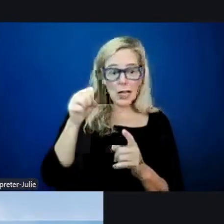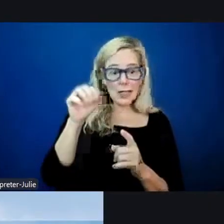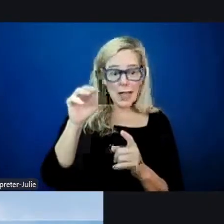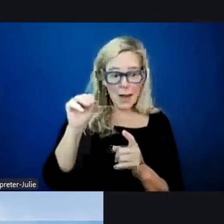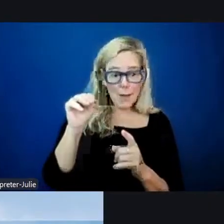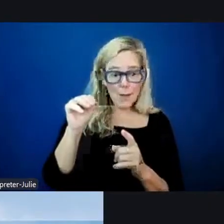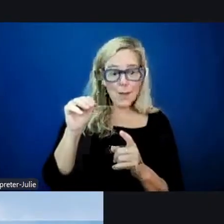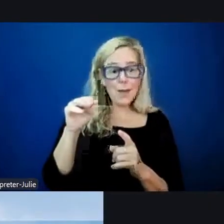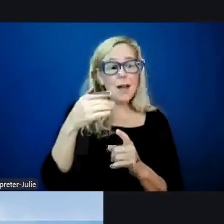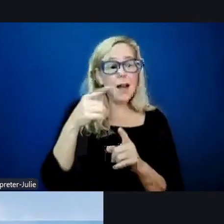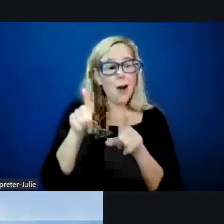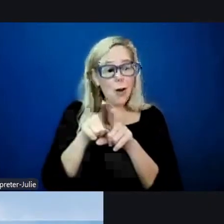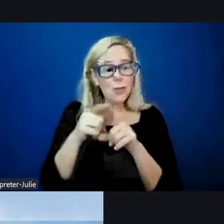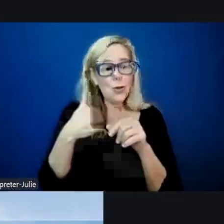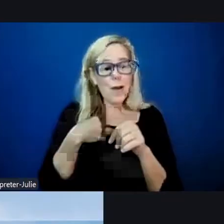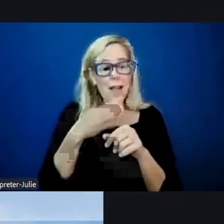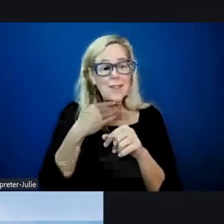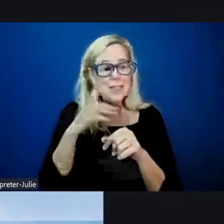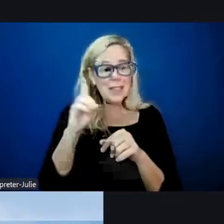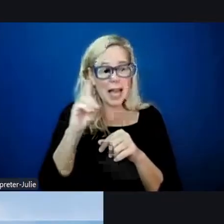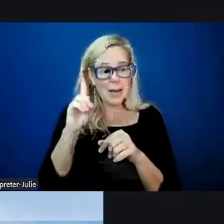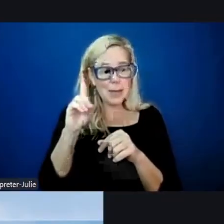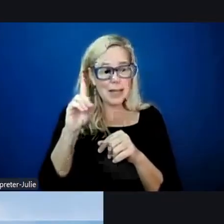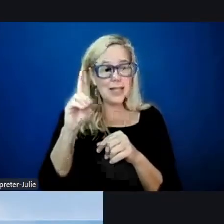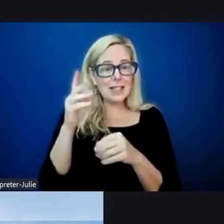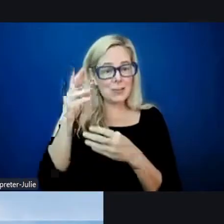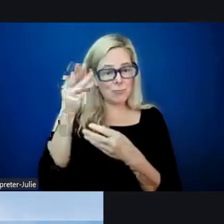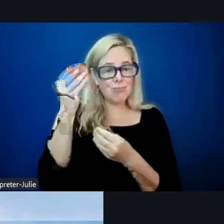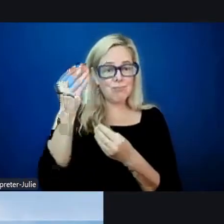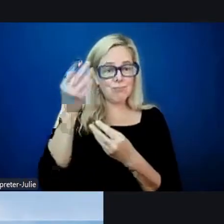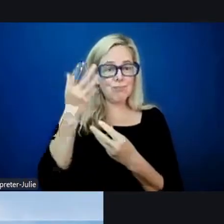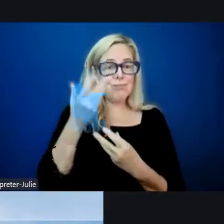send them our way away, we have funding for that work as well. But